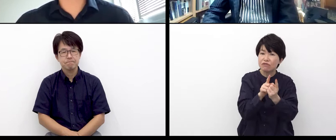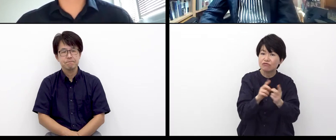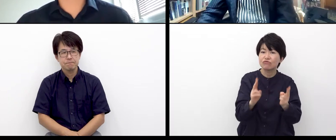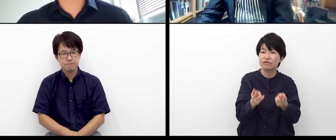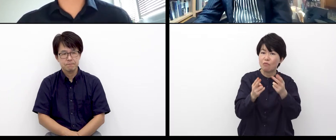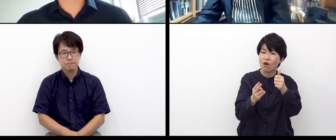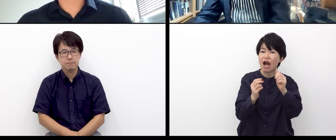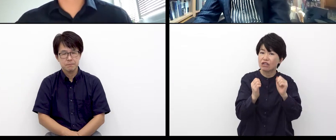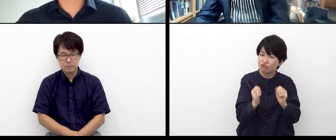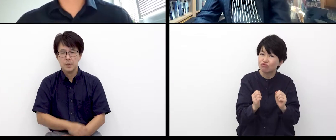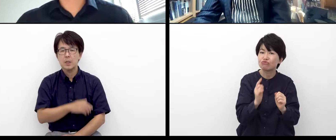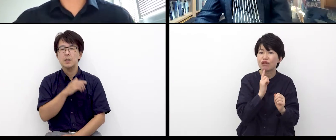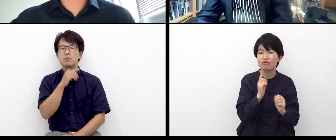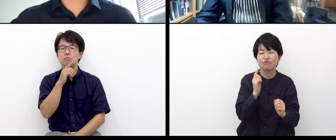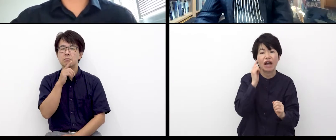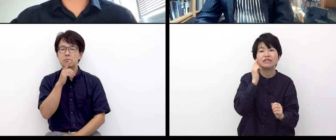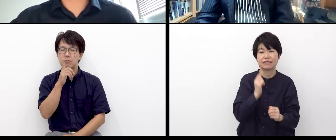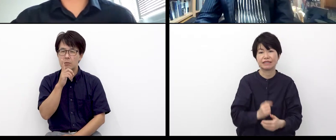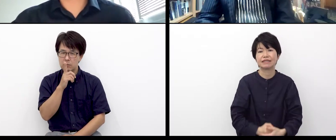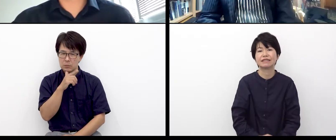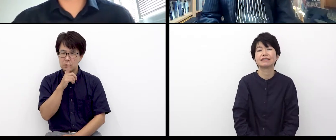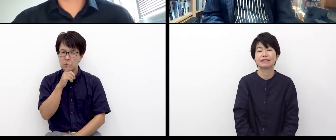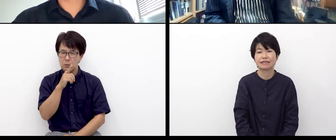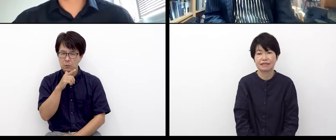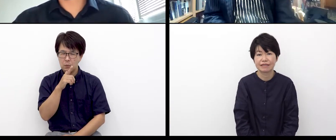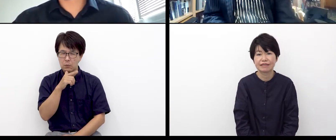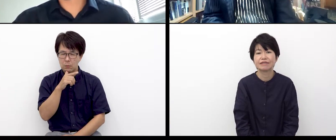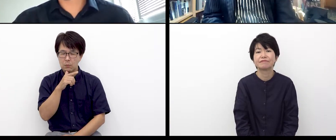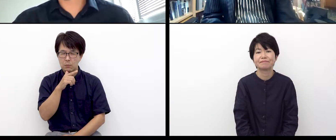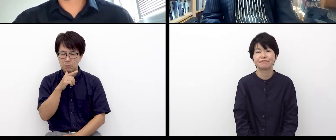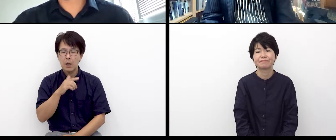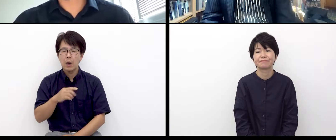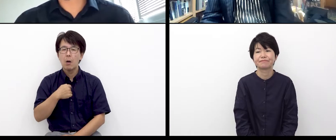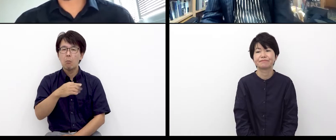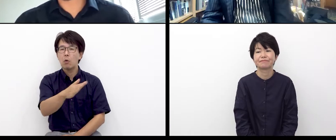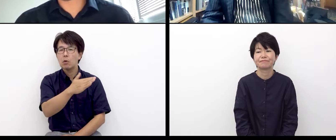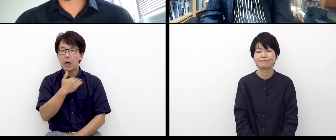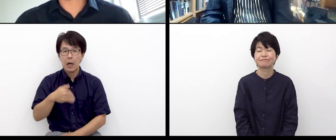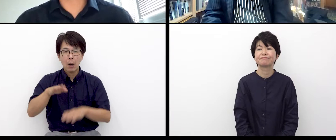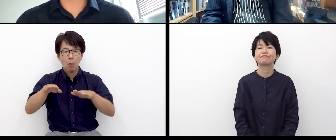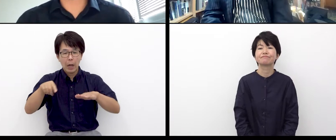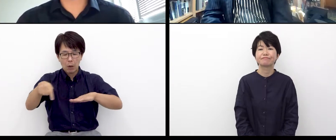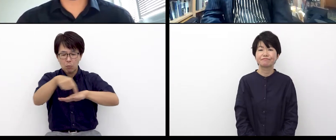I see. When we started this project,